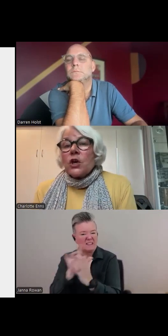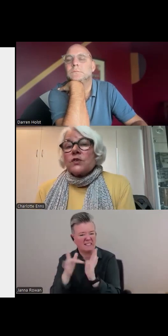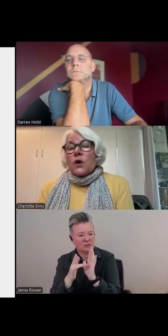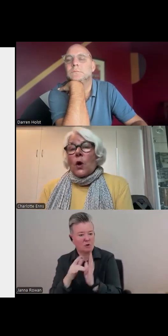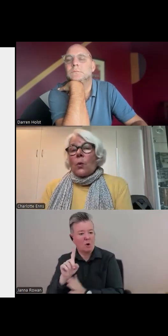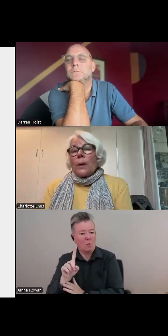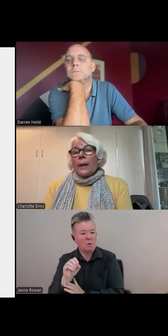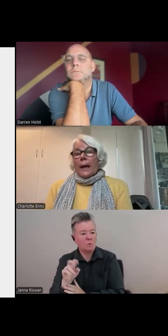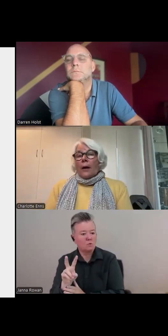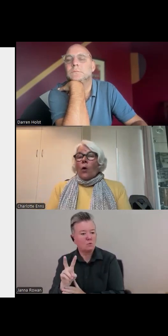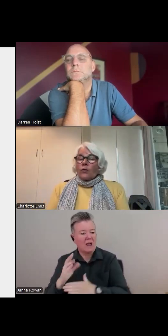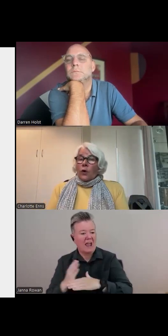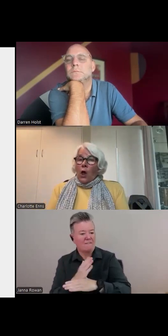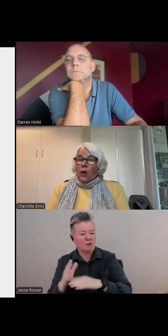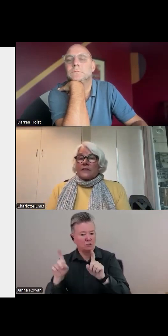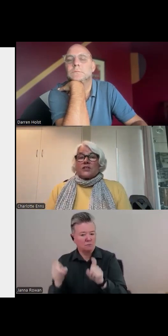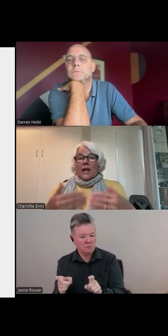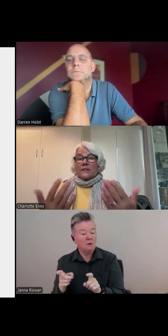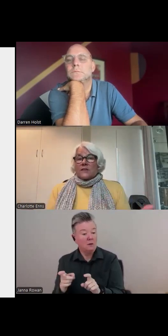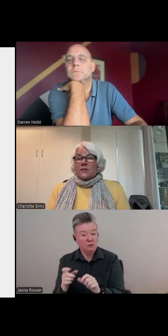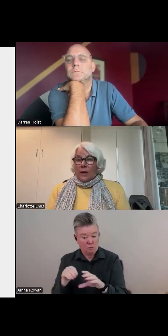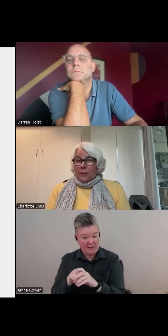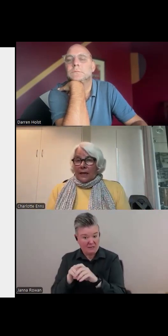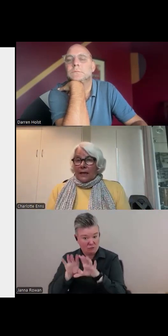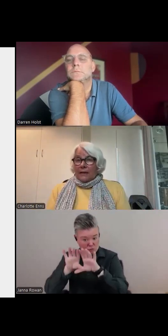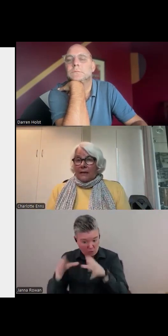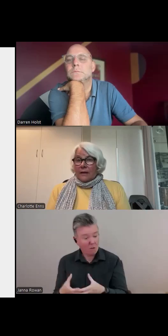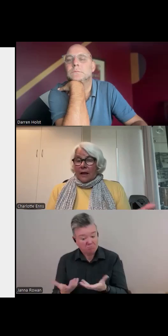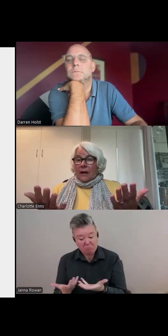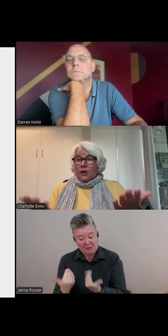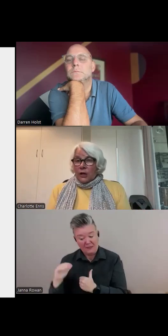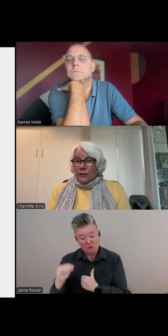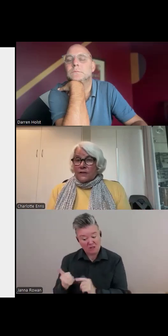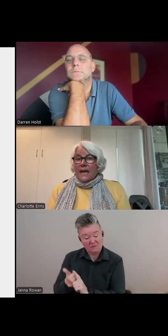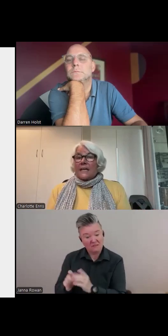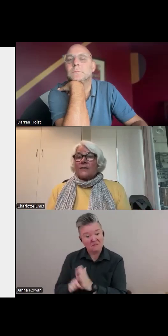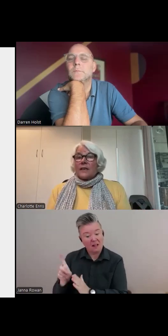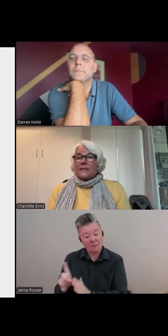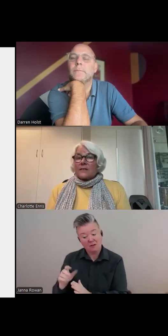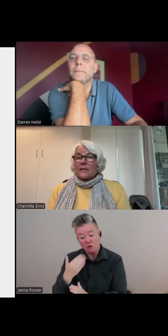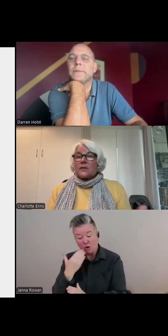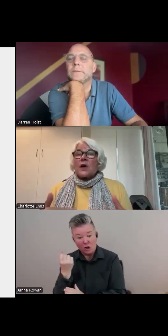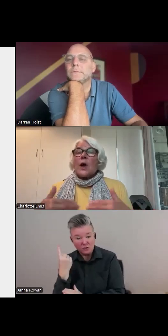in the average range. So overall this child is developing a good understanding